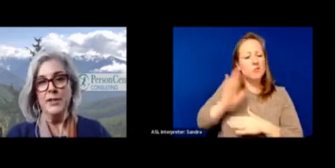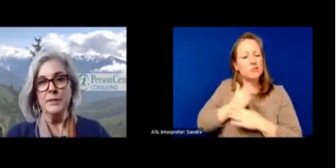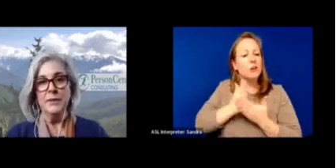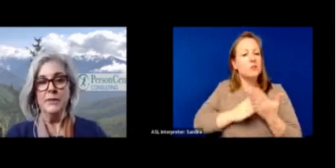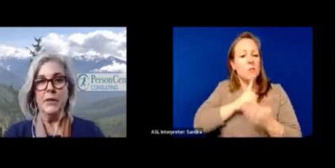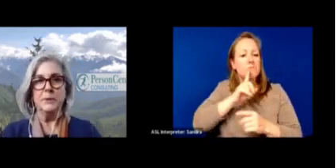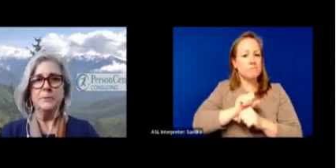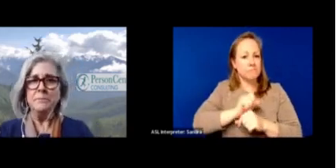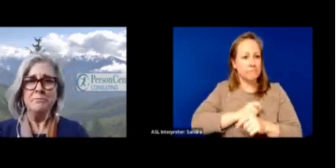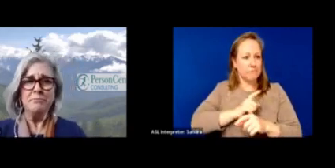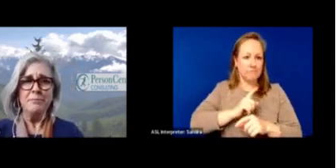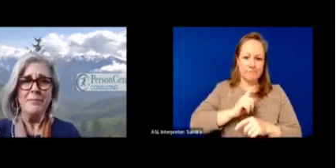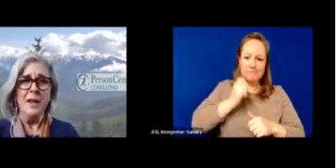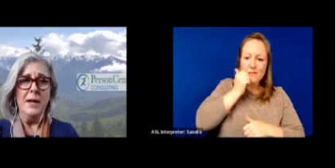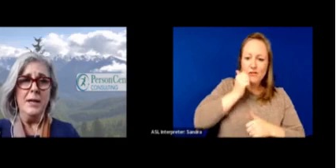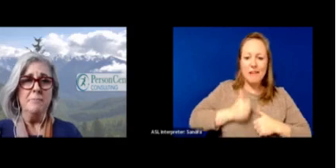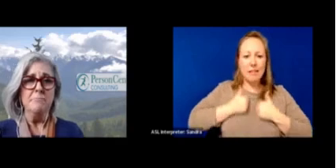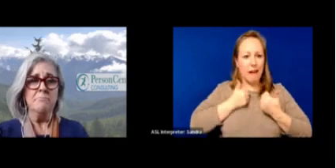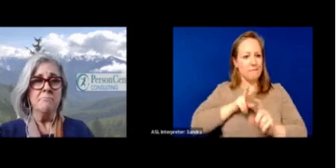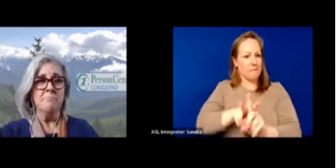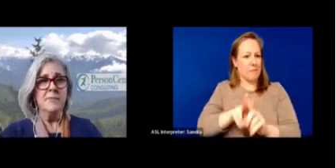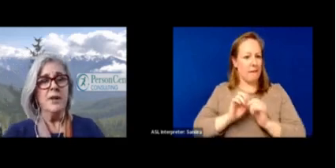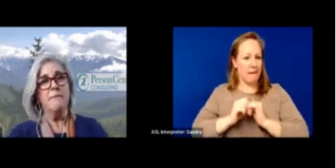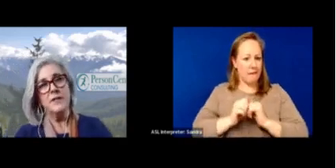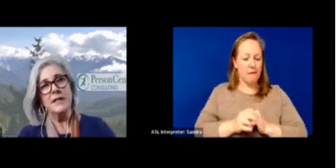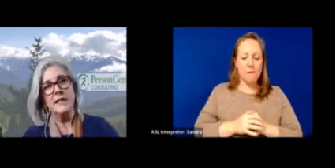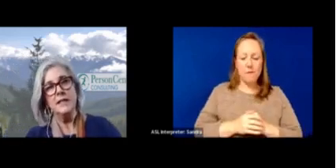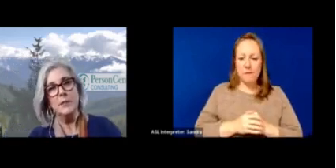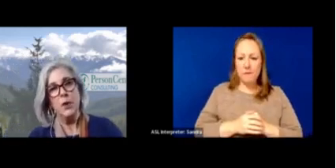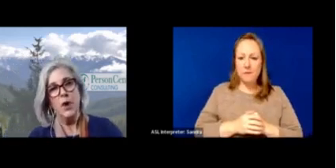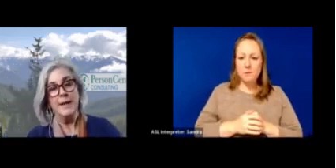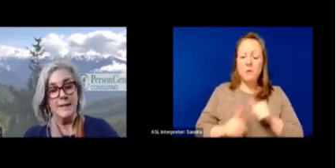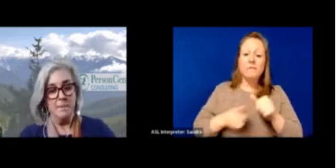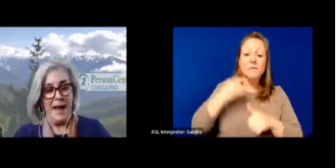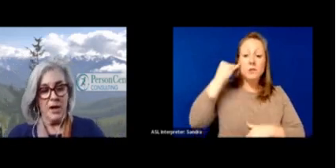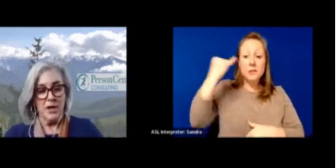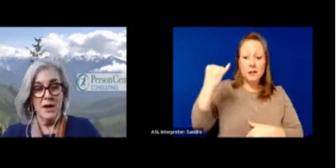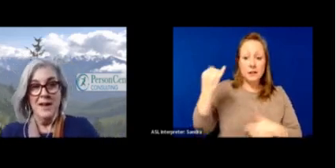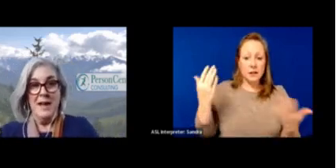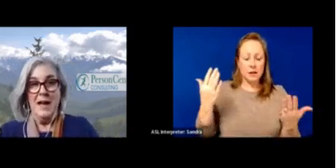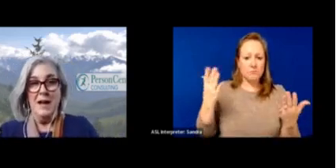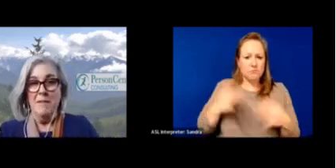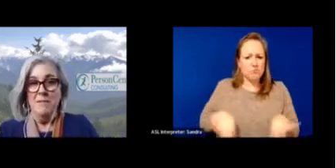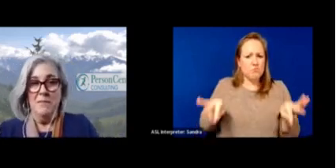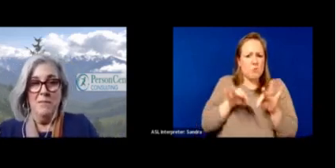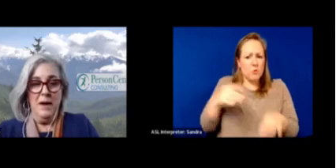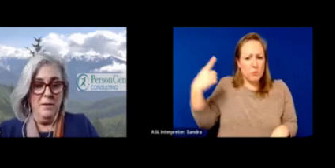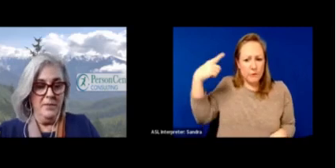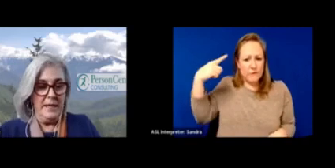of things and I love the quote that was used in the introduction around from Richard Branson that, you know, we've